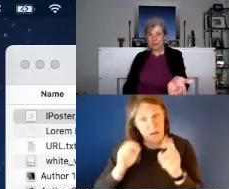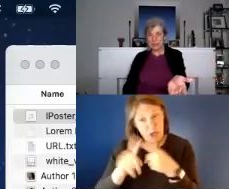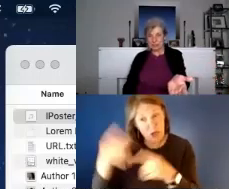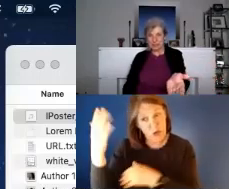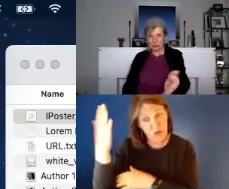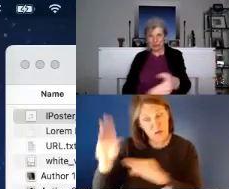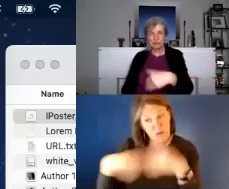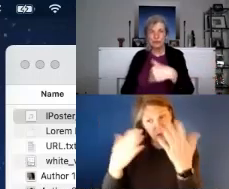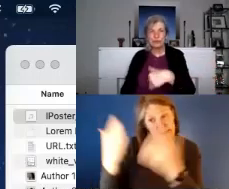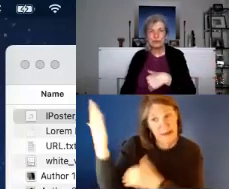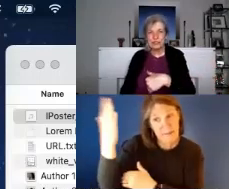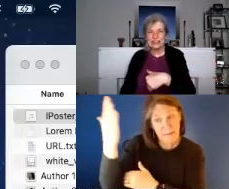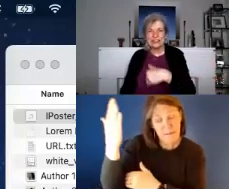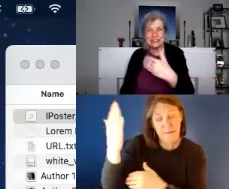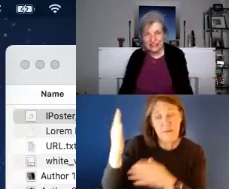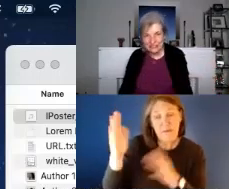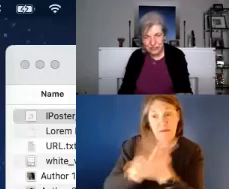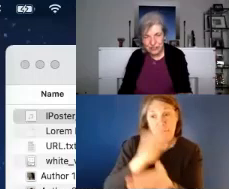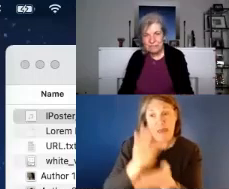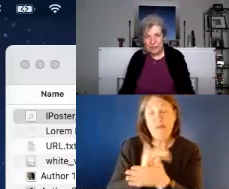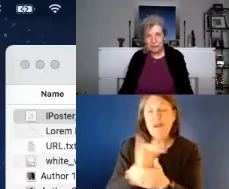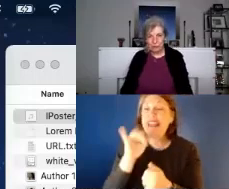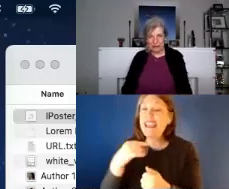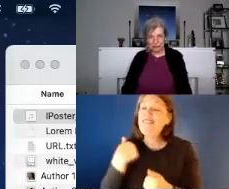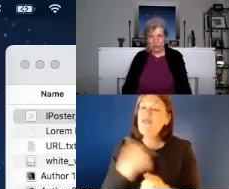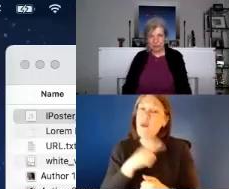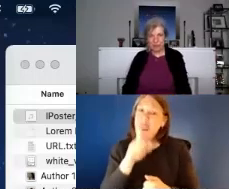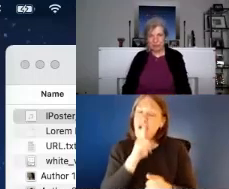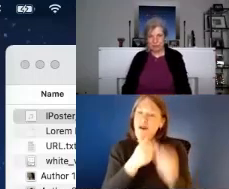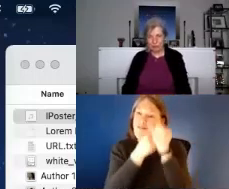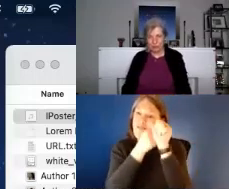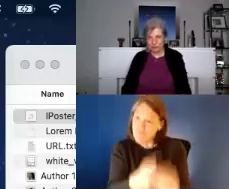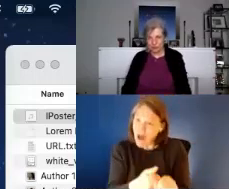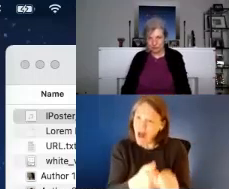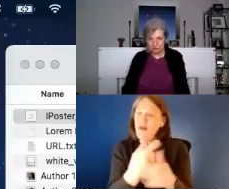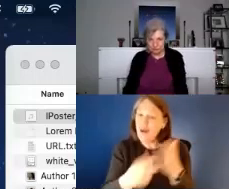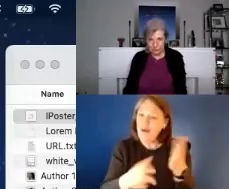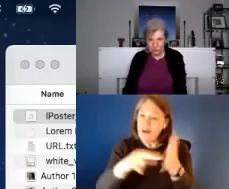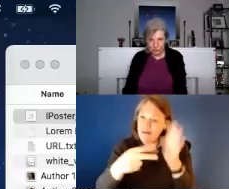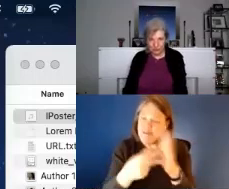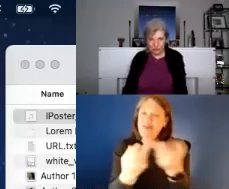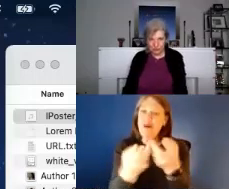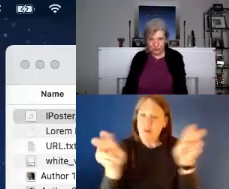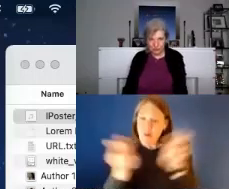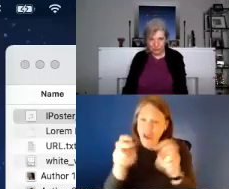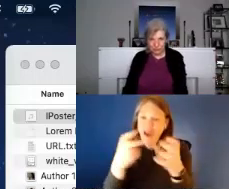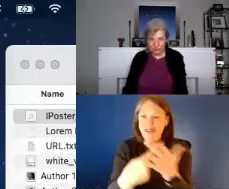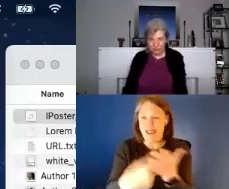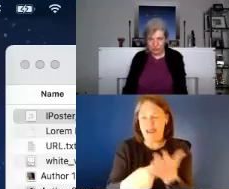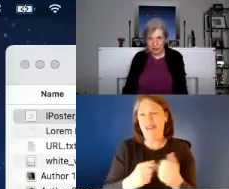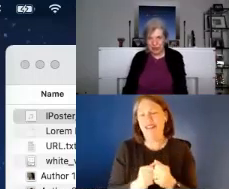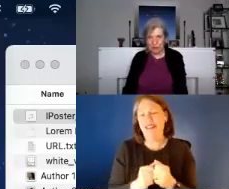if we are true to the intent of a roundtable. 07:32:31 But of course, that is a moderated